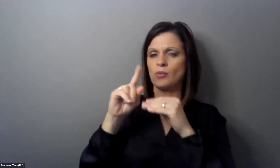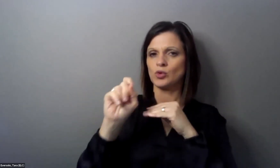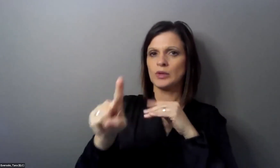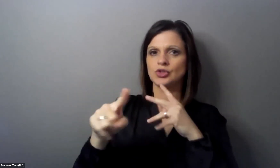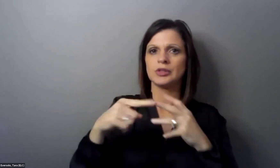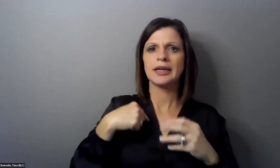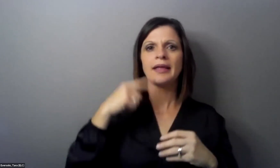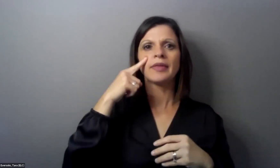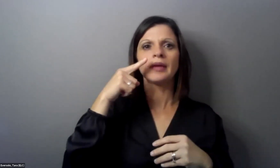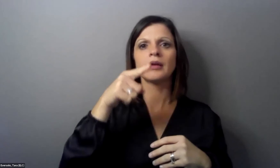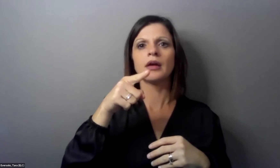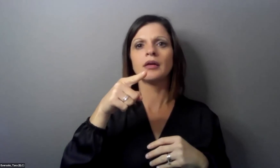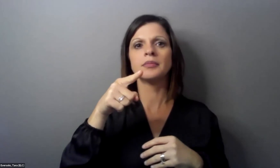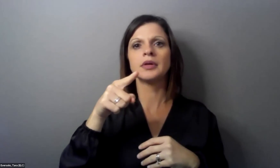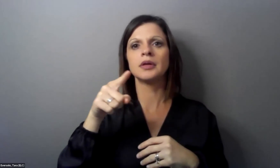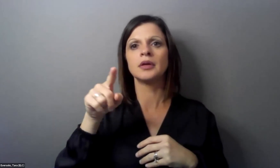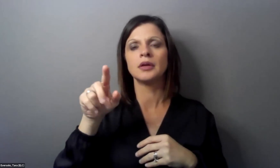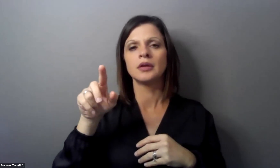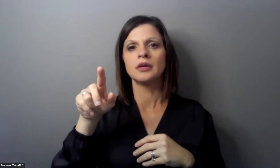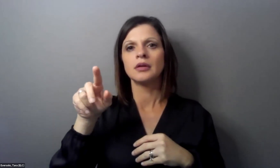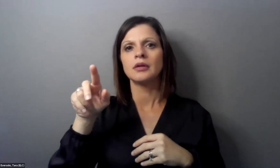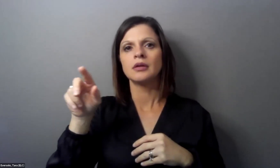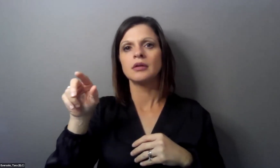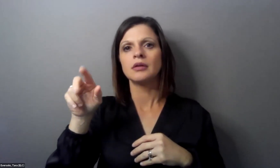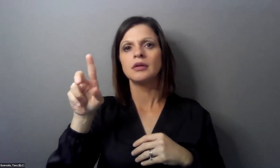is there something else you want to add, feel free. I just want to be conscious of time.